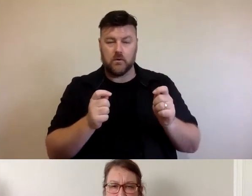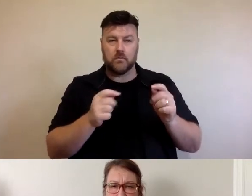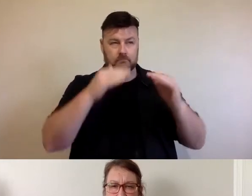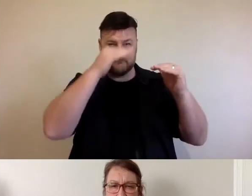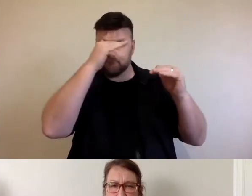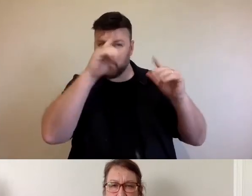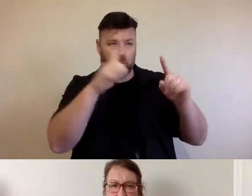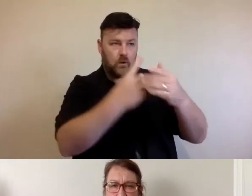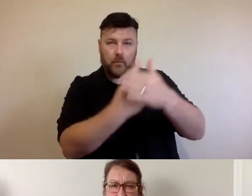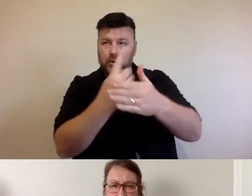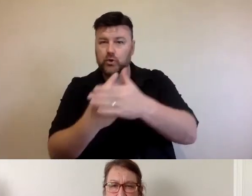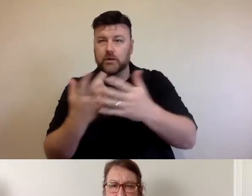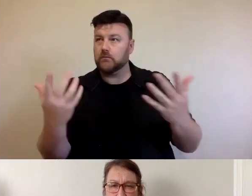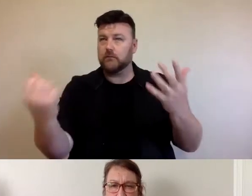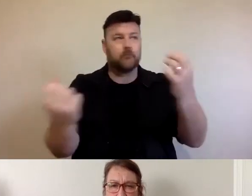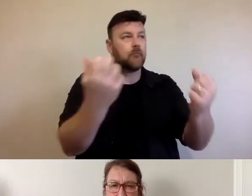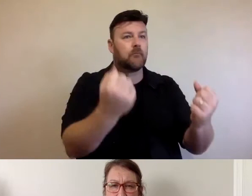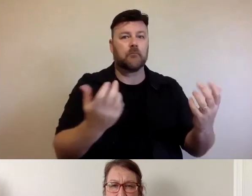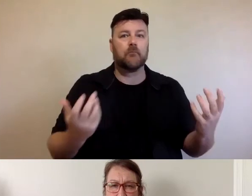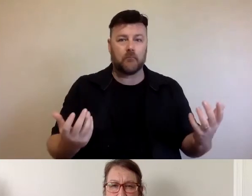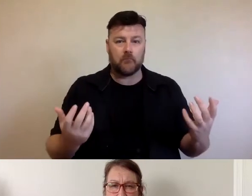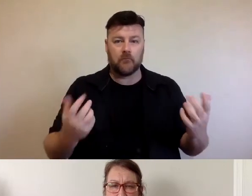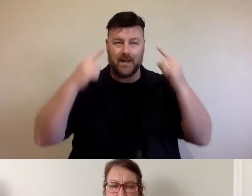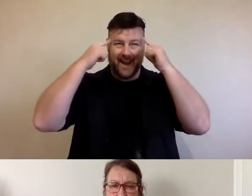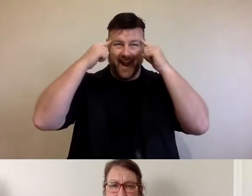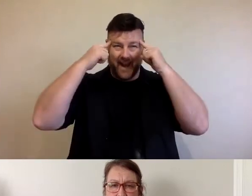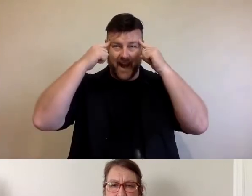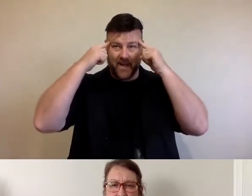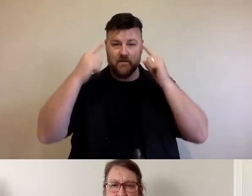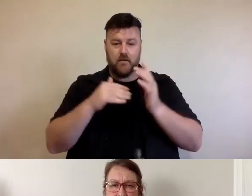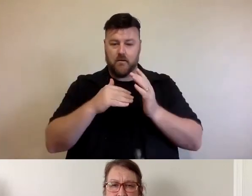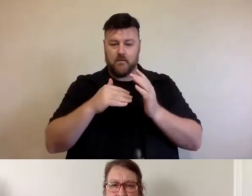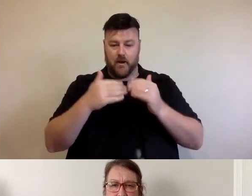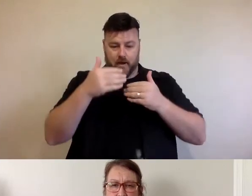us? I think getting your head into the now, next and after will help